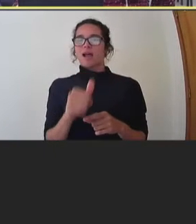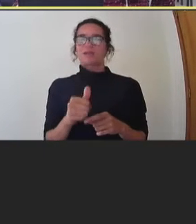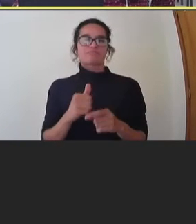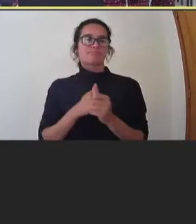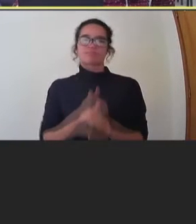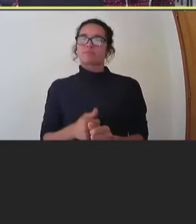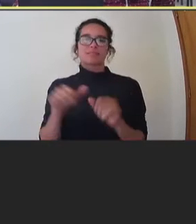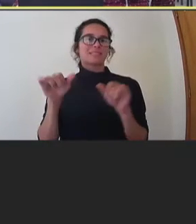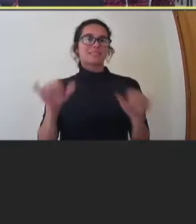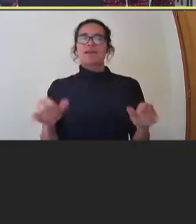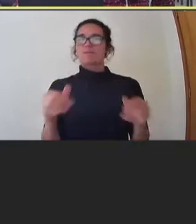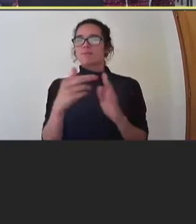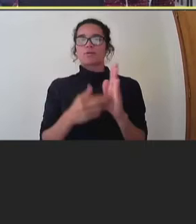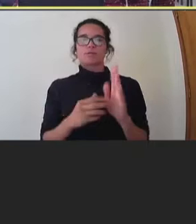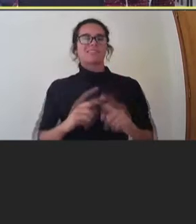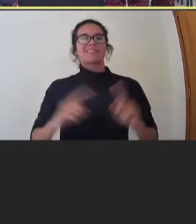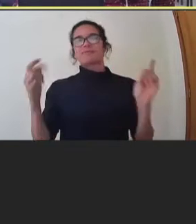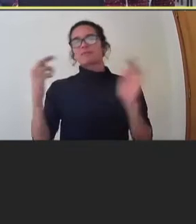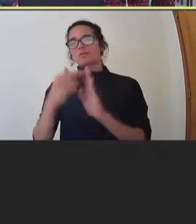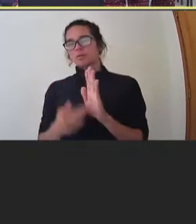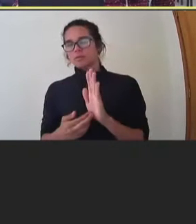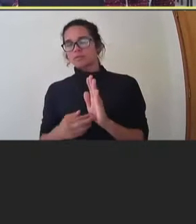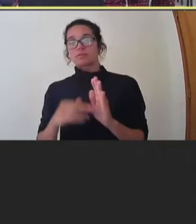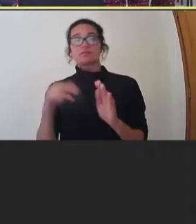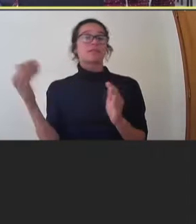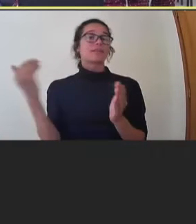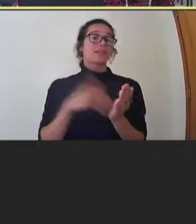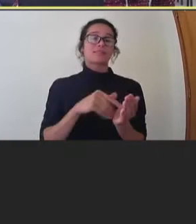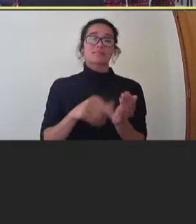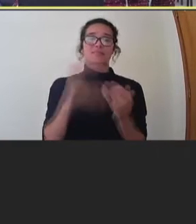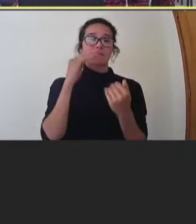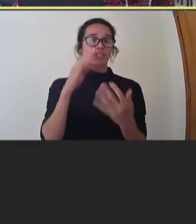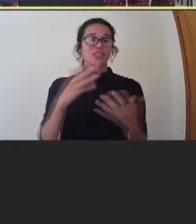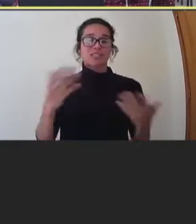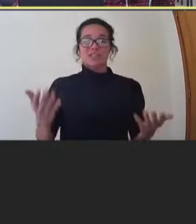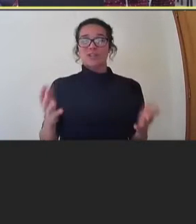the information provided at this meeting does not necessarily represent the official position